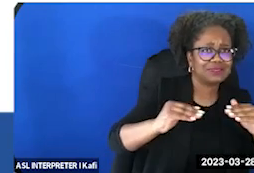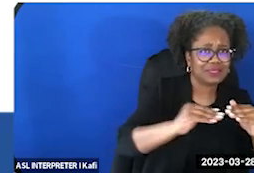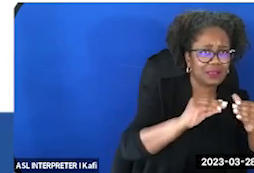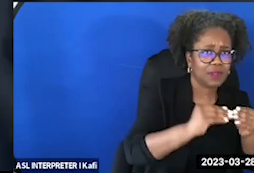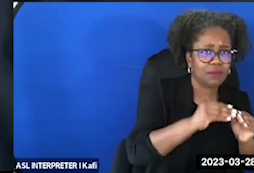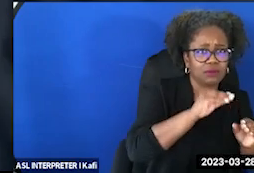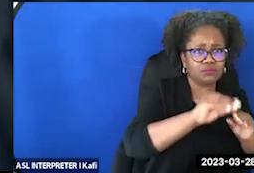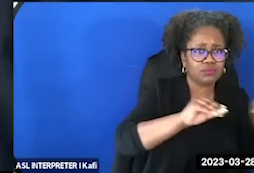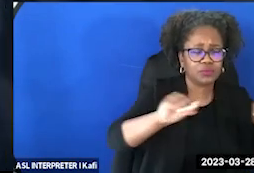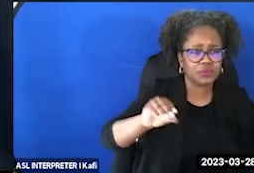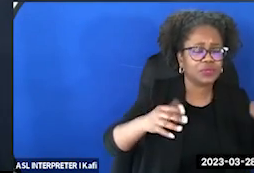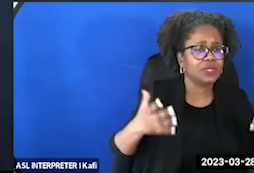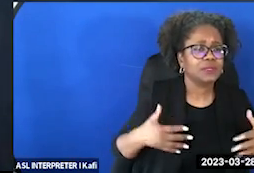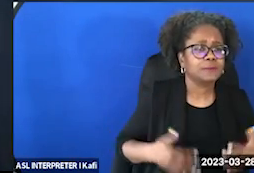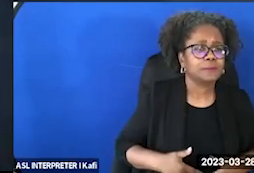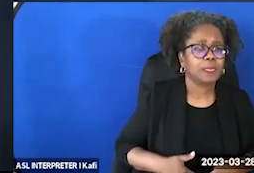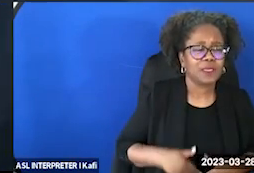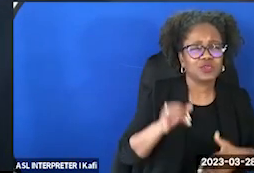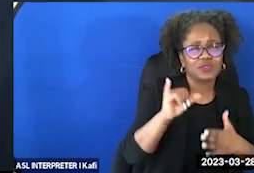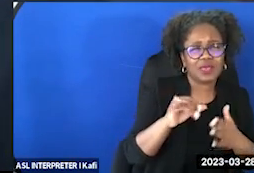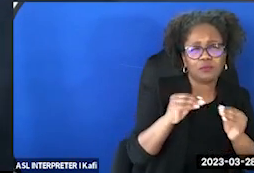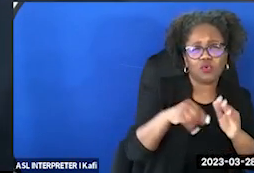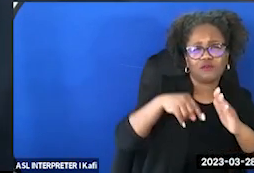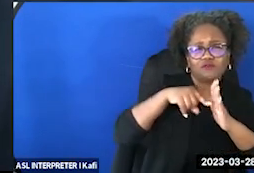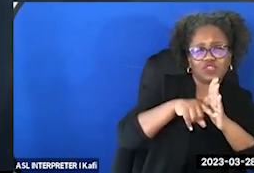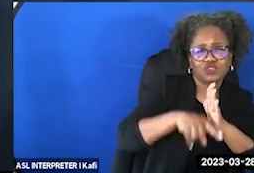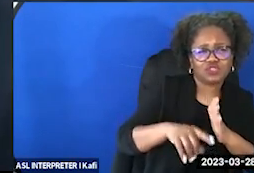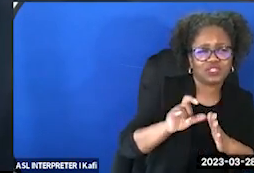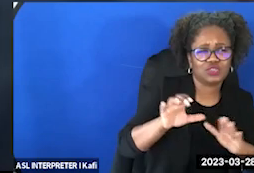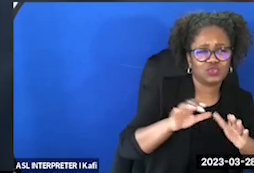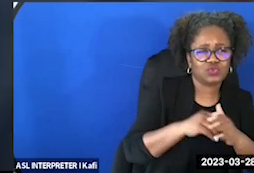Debbie Stine, Science & Technology Policy Academy: But you can sort of see that those 4 E's came into effect. Right?